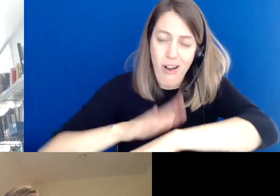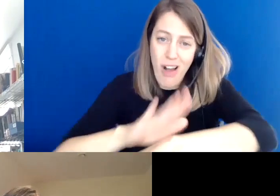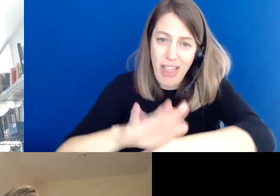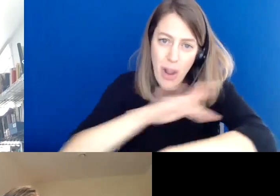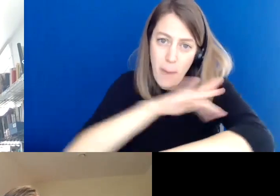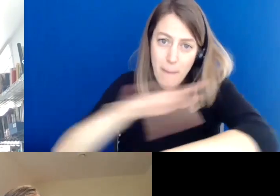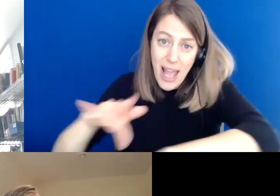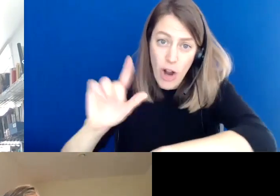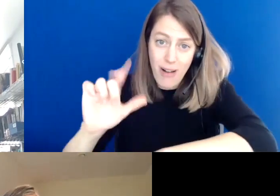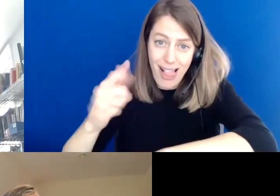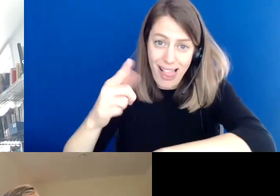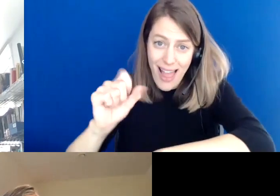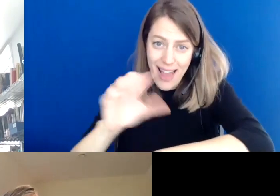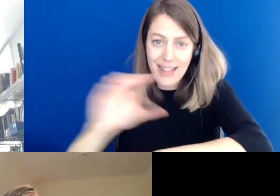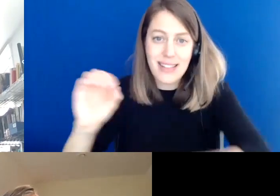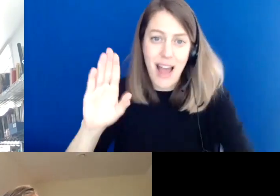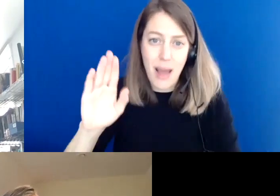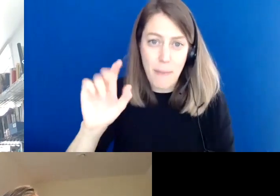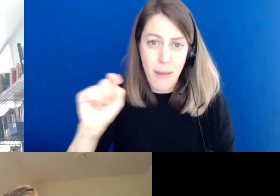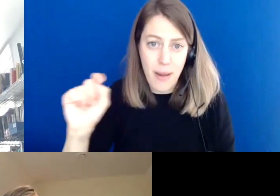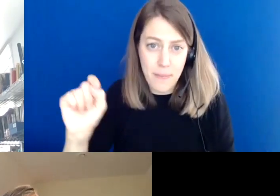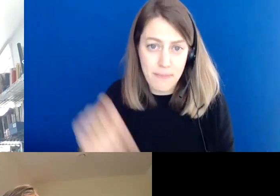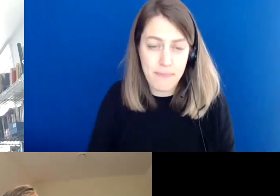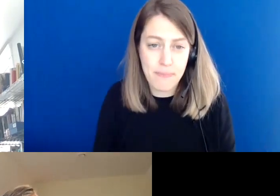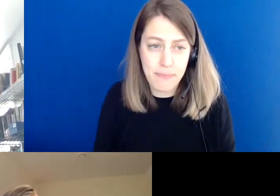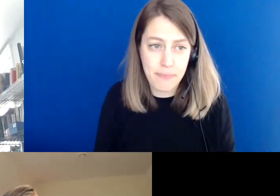One of the students being restrained was William McVey,